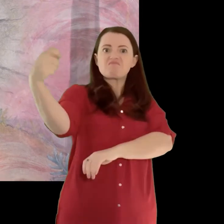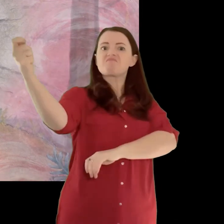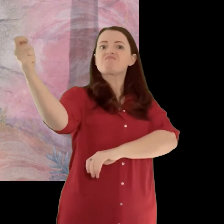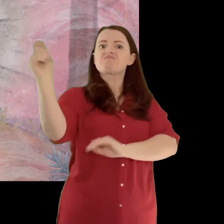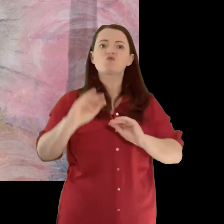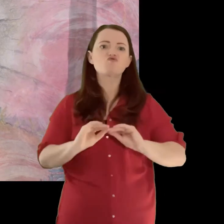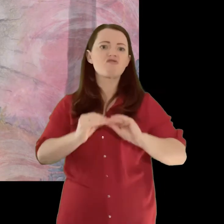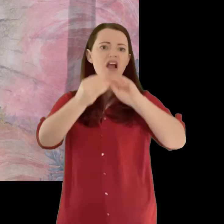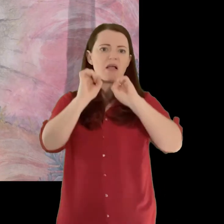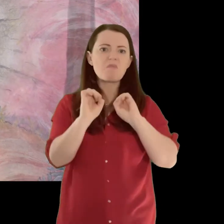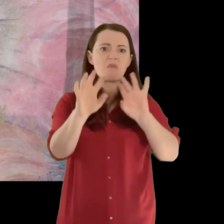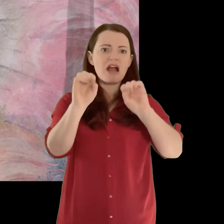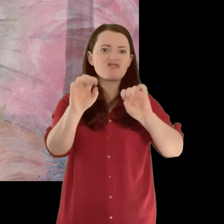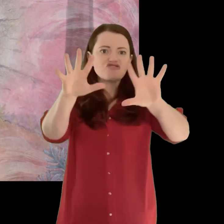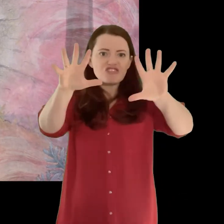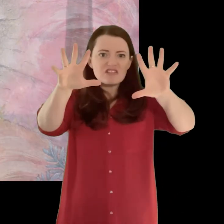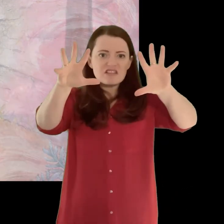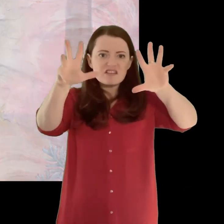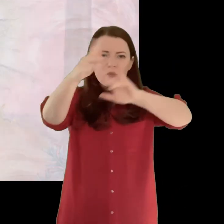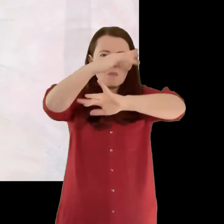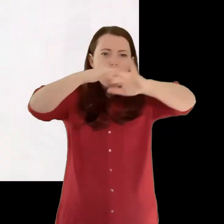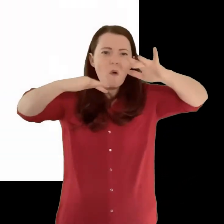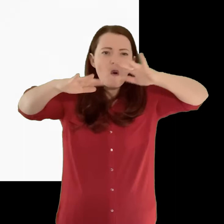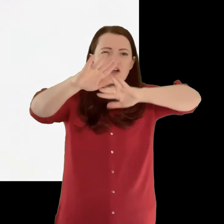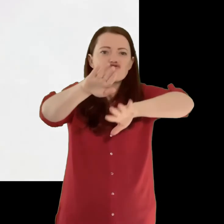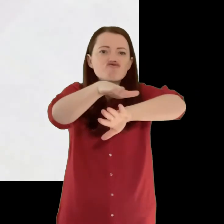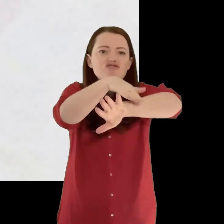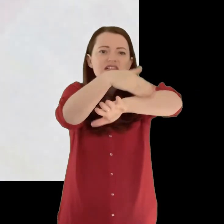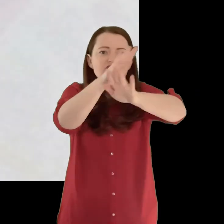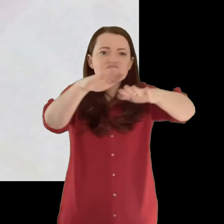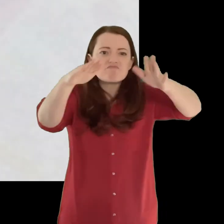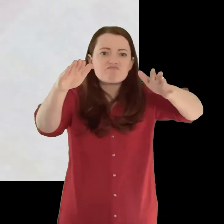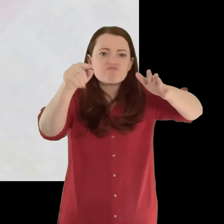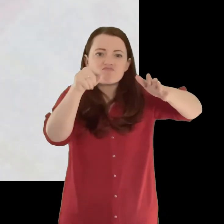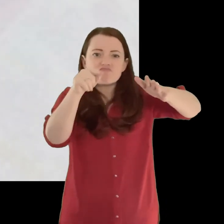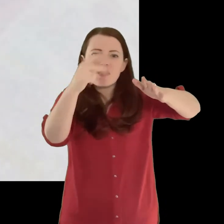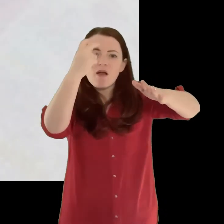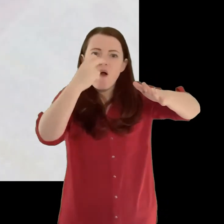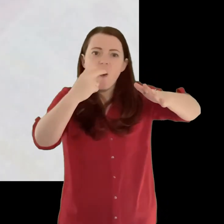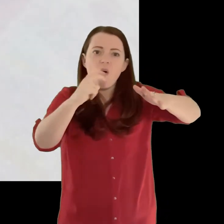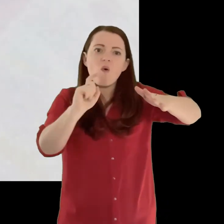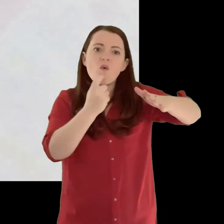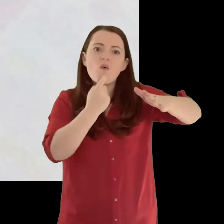conjured the magic That grew in the making From the smoky green sea In the old copper cauldron